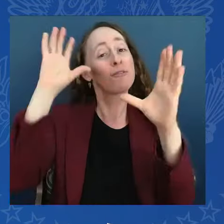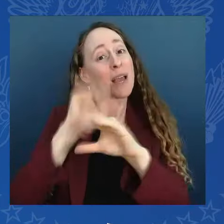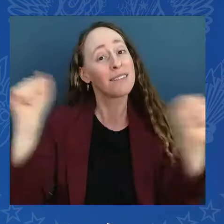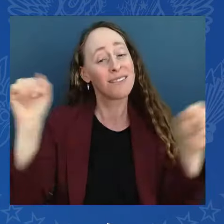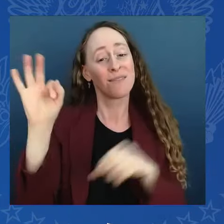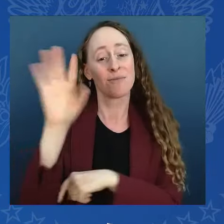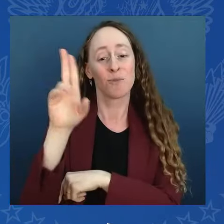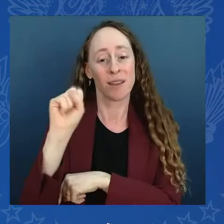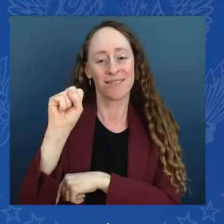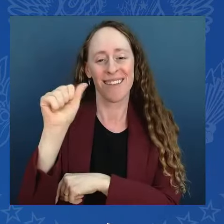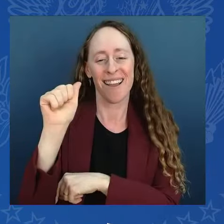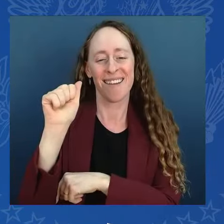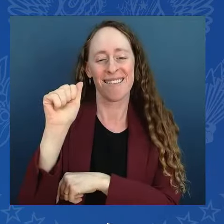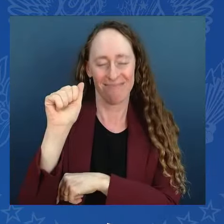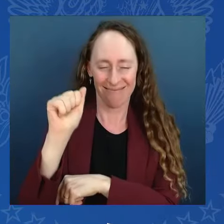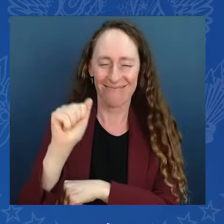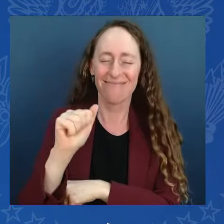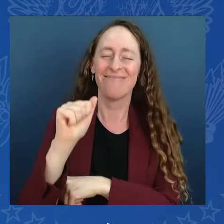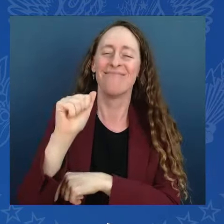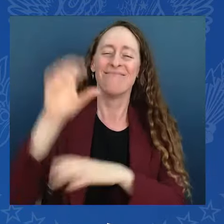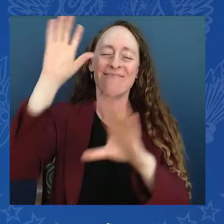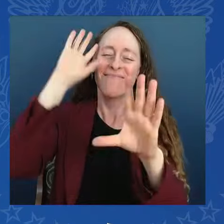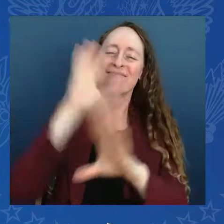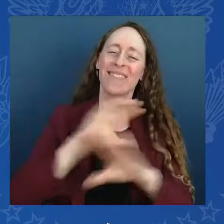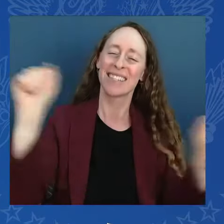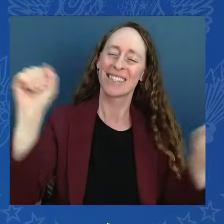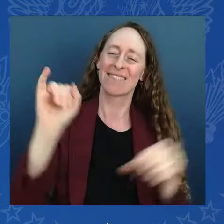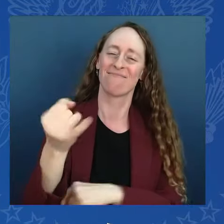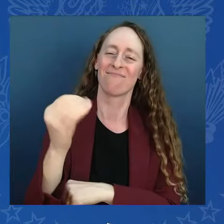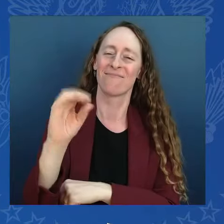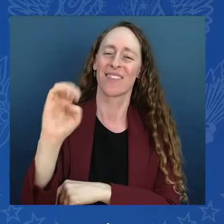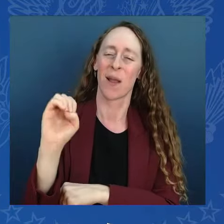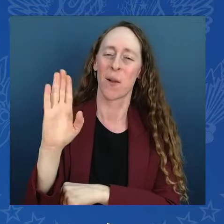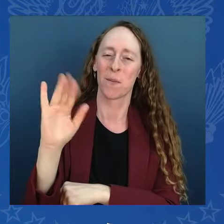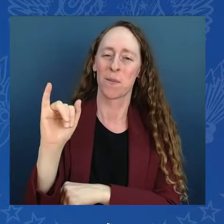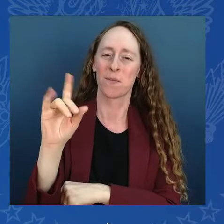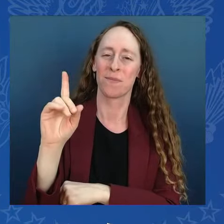The President: Hello, everybody.